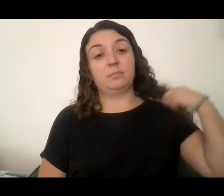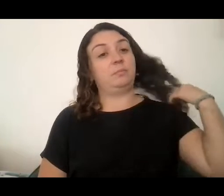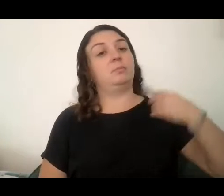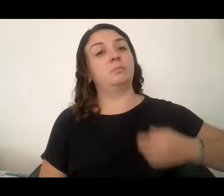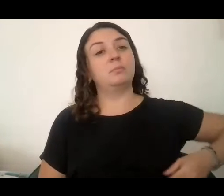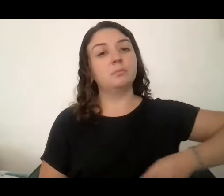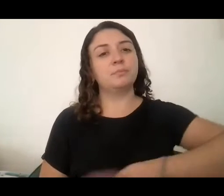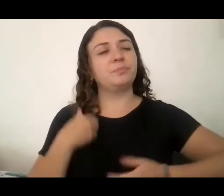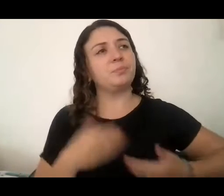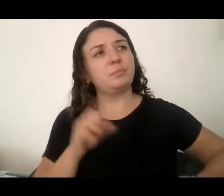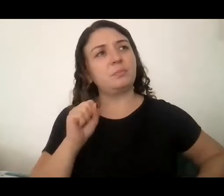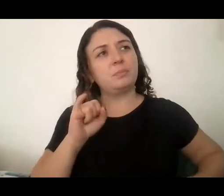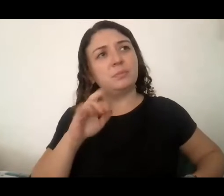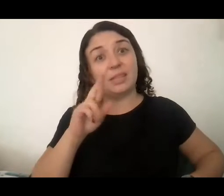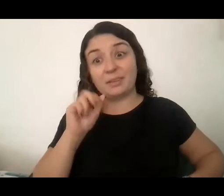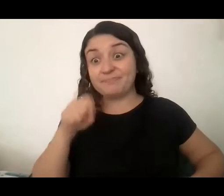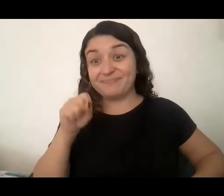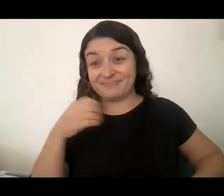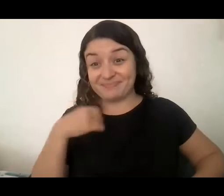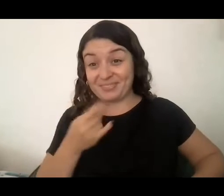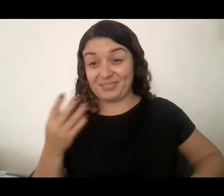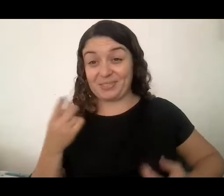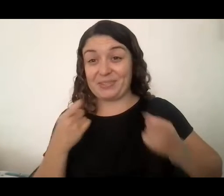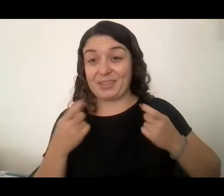We have quite a few questions. >> MOLLY SULLIVAN: Great.